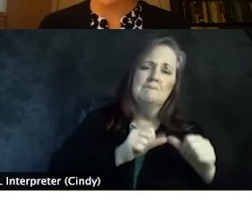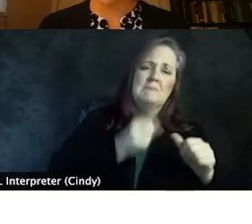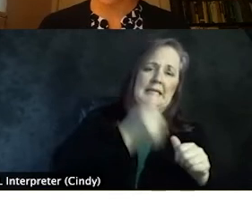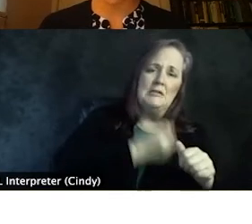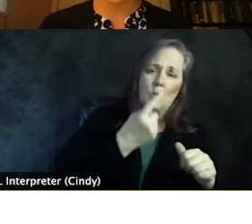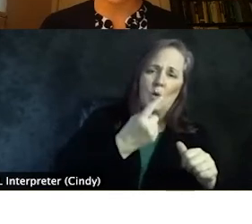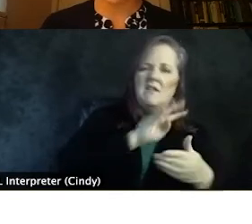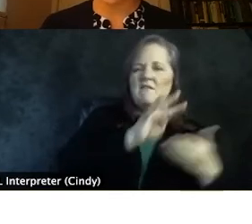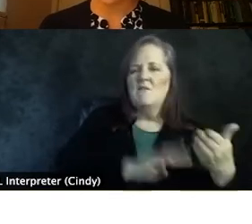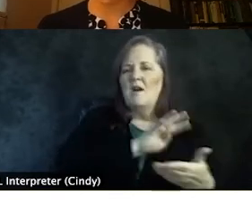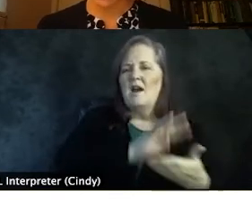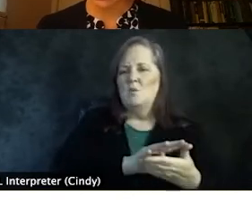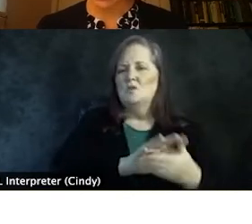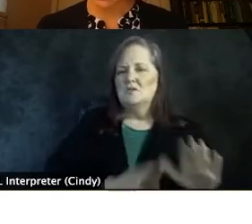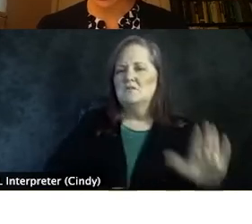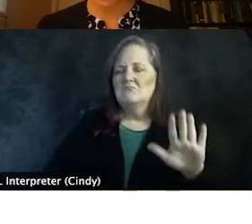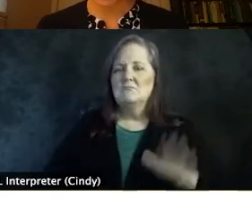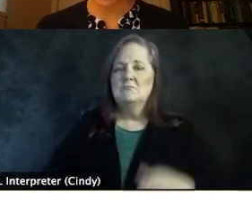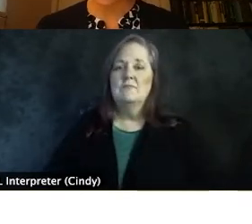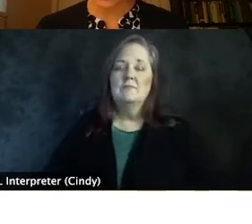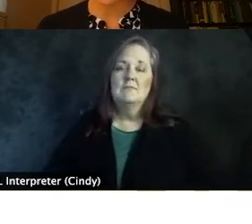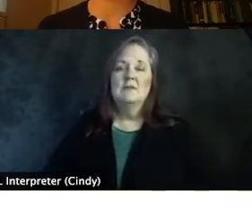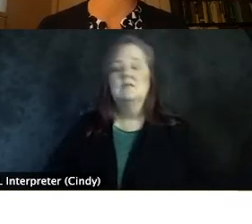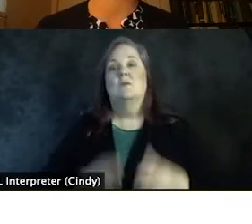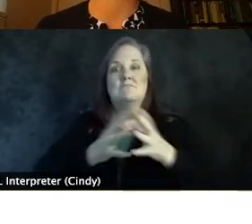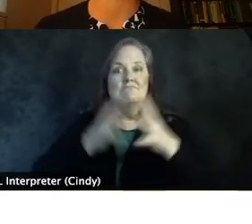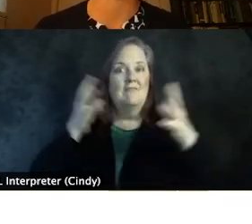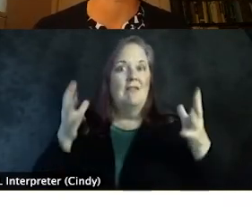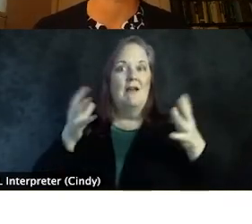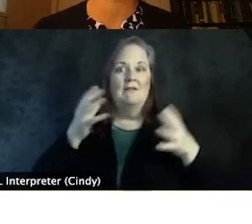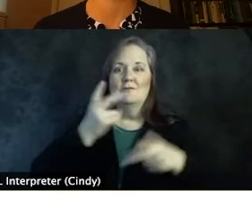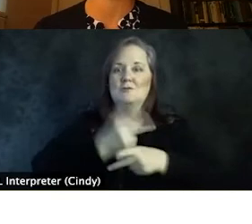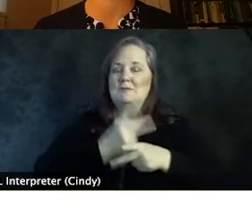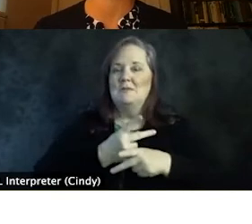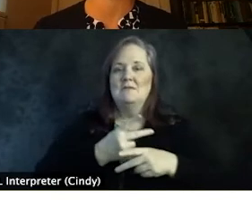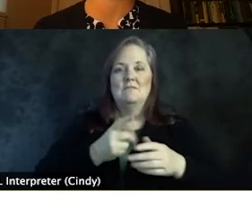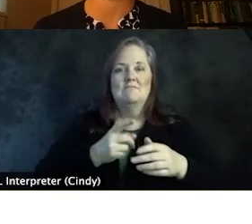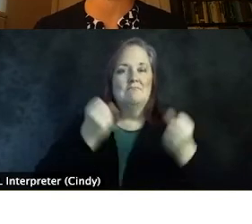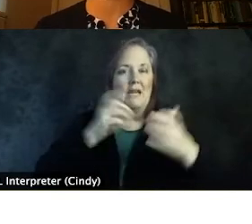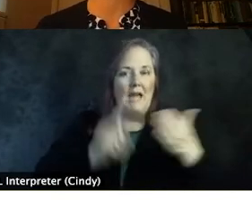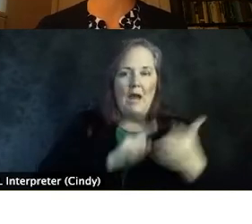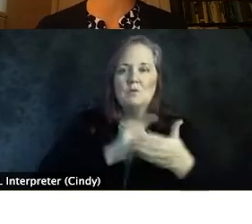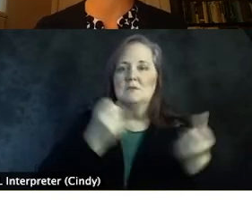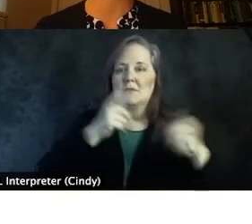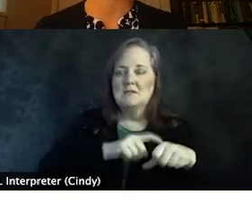And it requires clinics to obtain the consent of the California Department of Public Health prior to closing